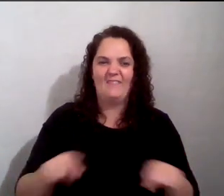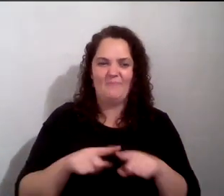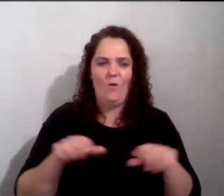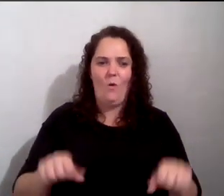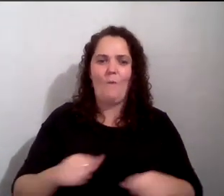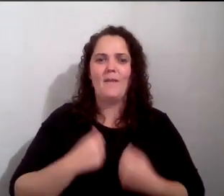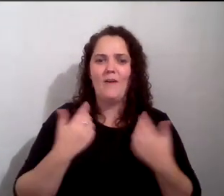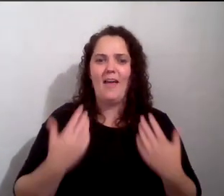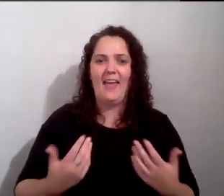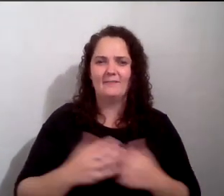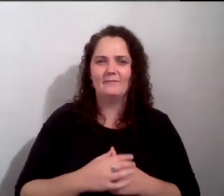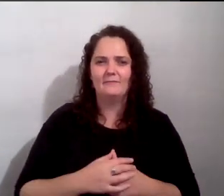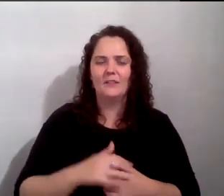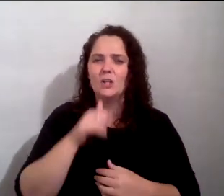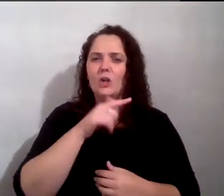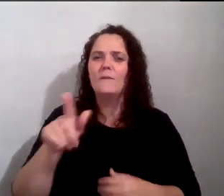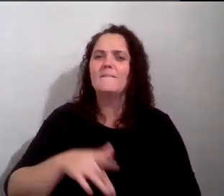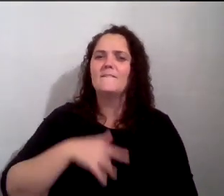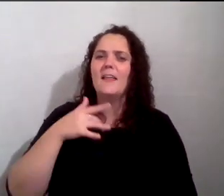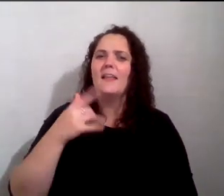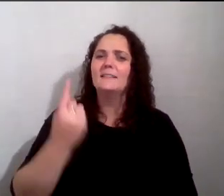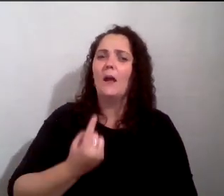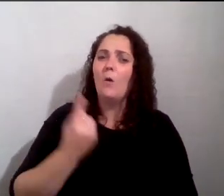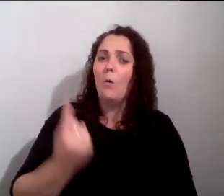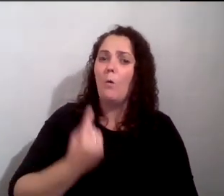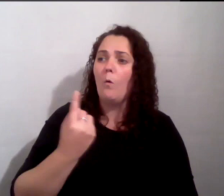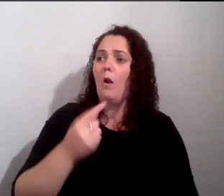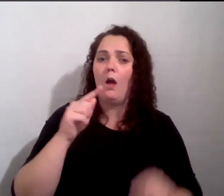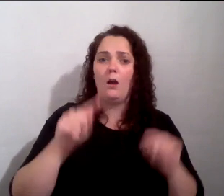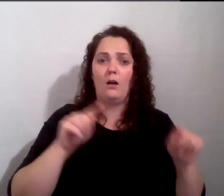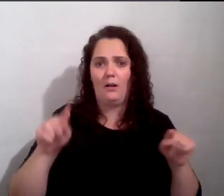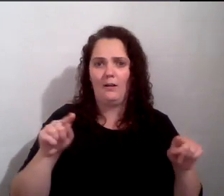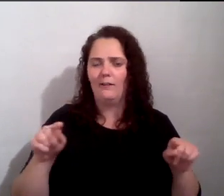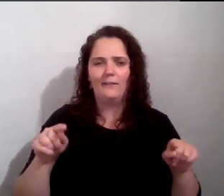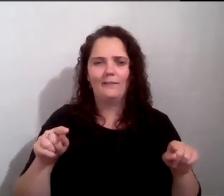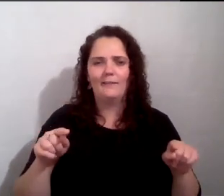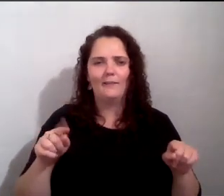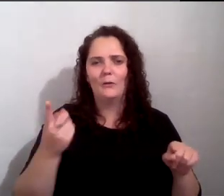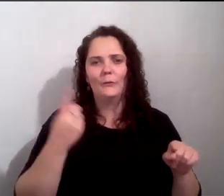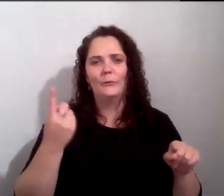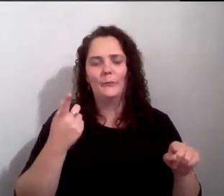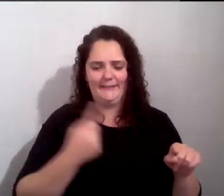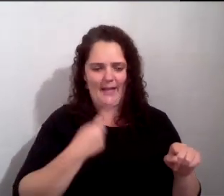and there's a sense when I've spoken to other people who are feeling like they're single and not not just single, I think